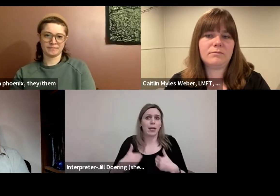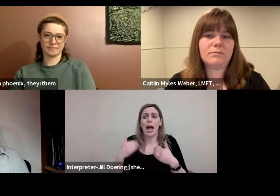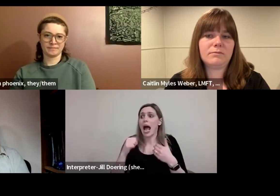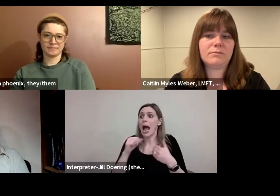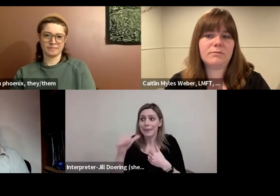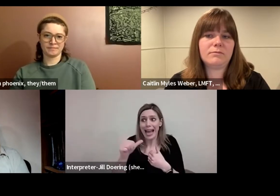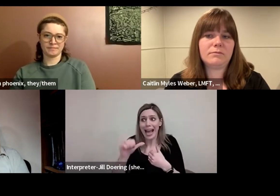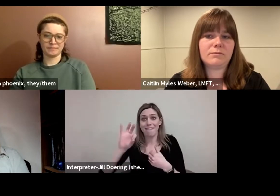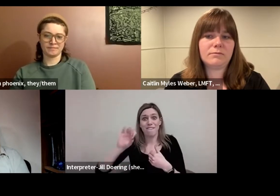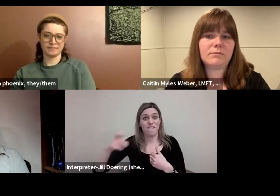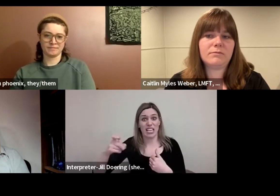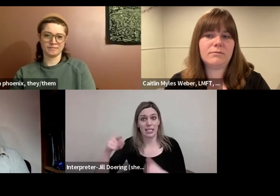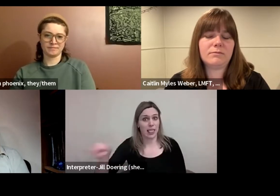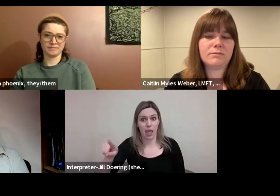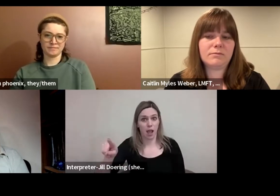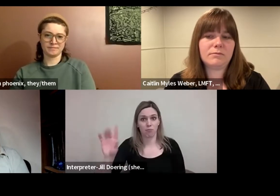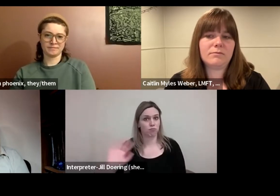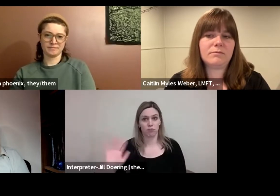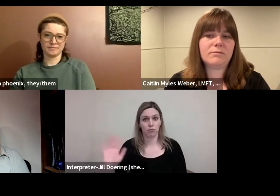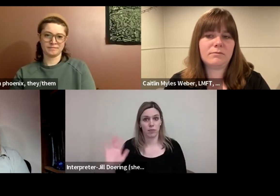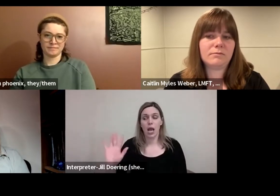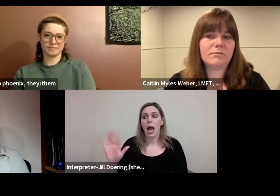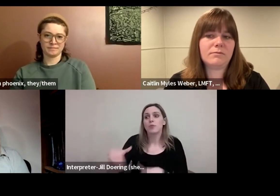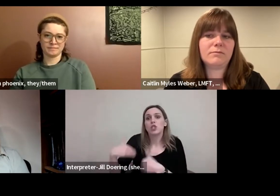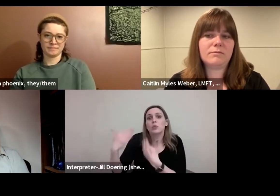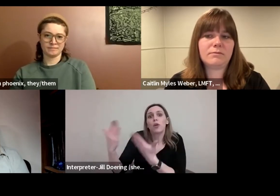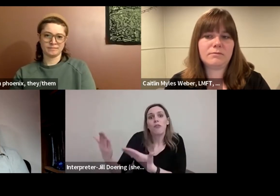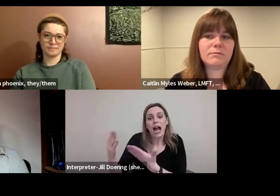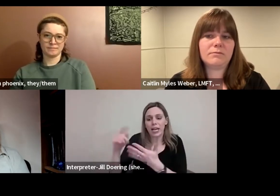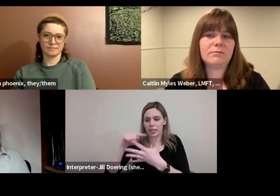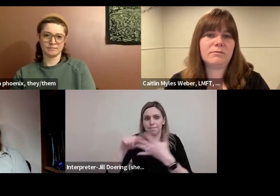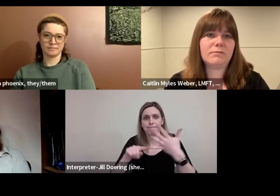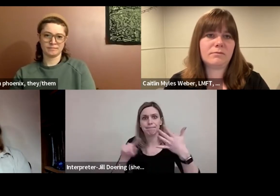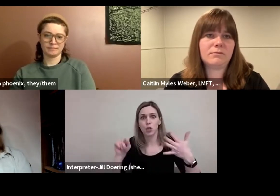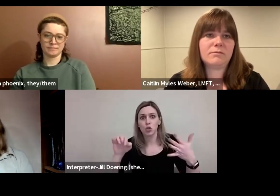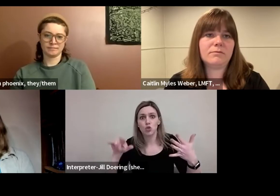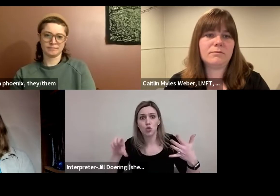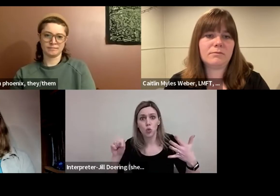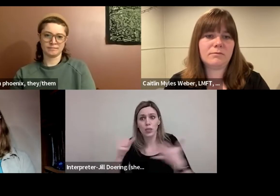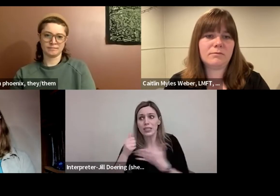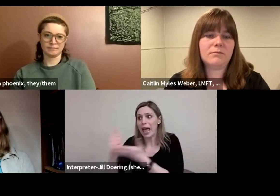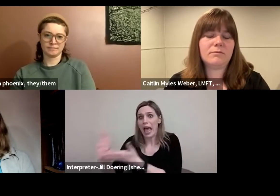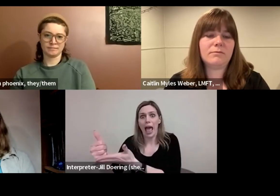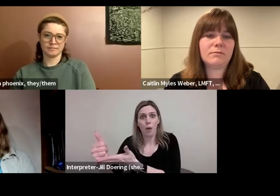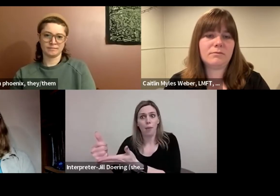just the one who's potentially giving tools for the fixing. And so that's kind of what I focus on.